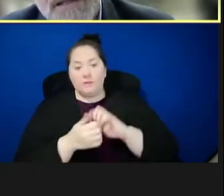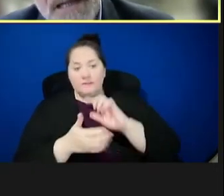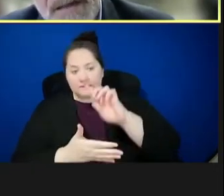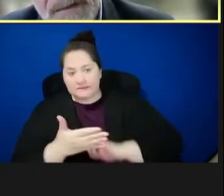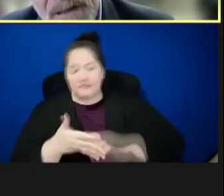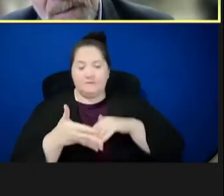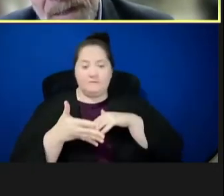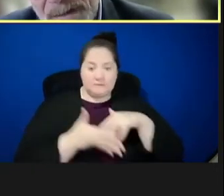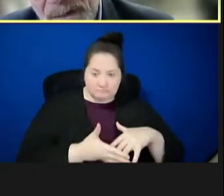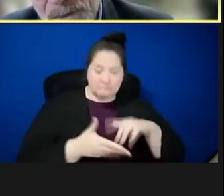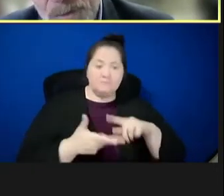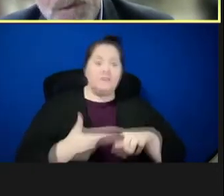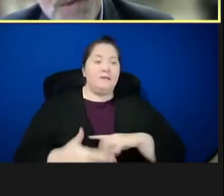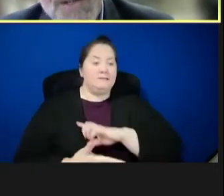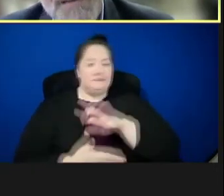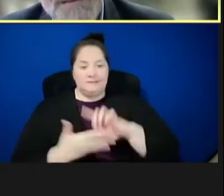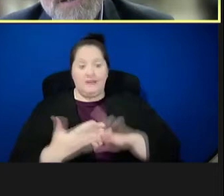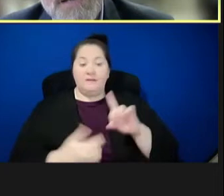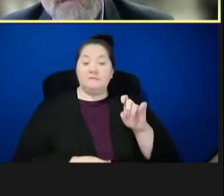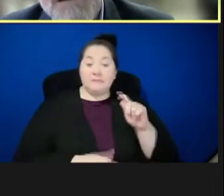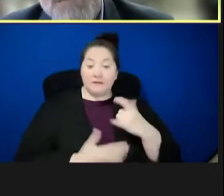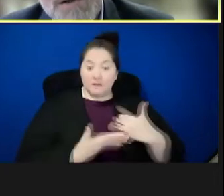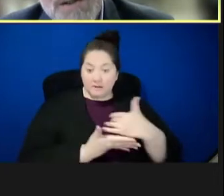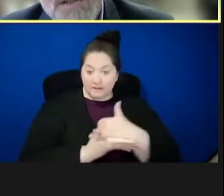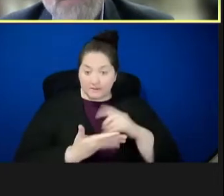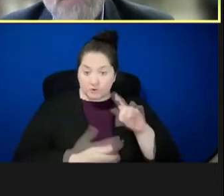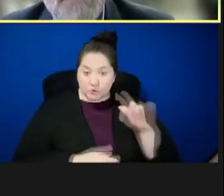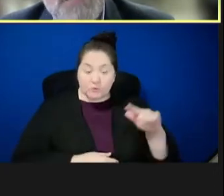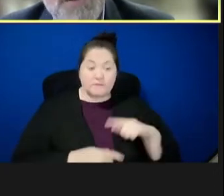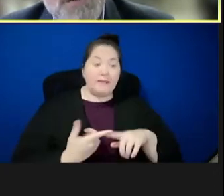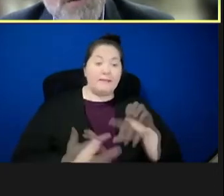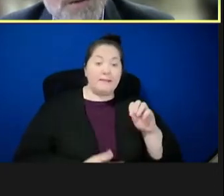and in the design of data collection tools and in the design of the outputs that were used to